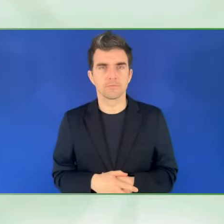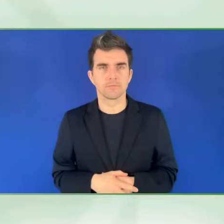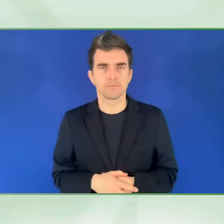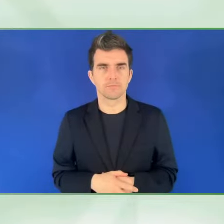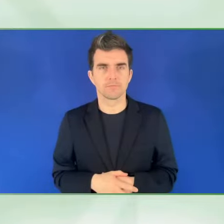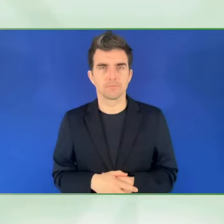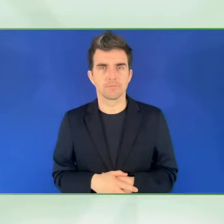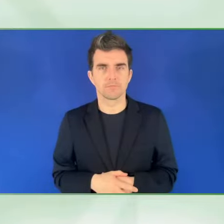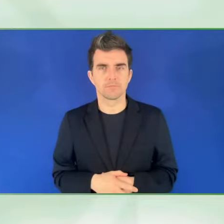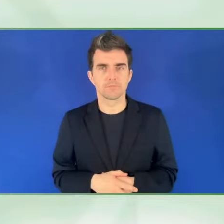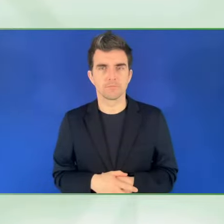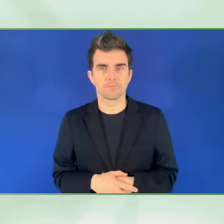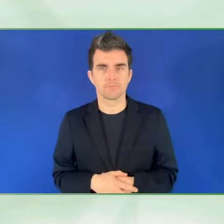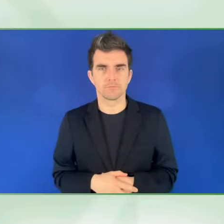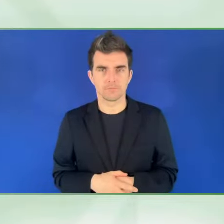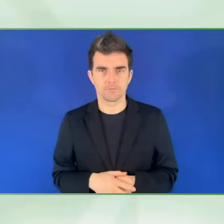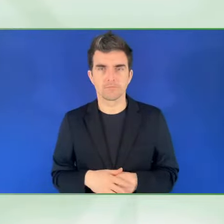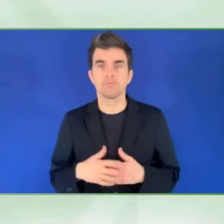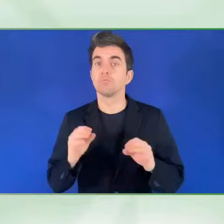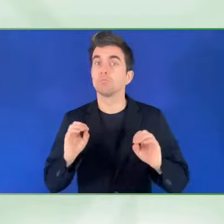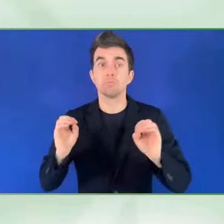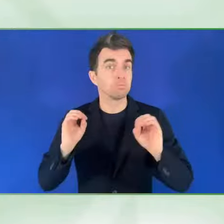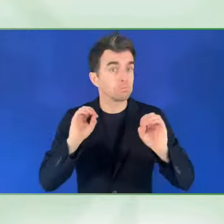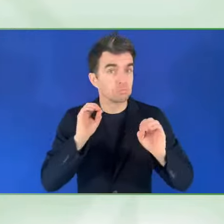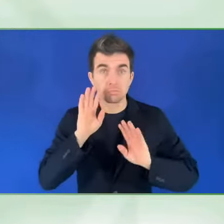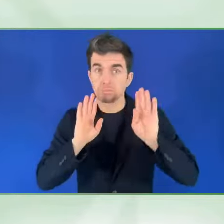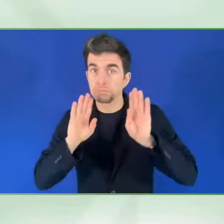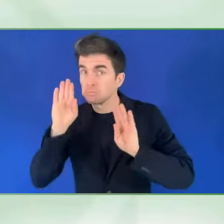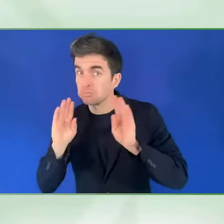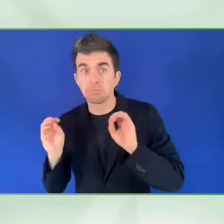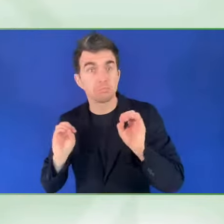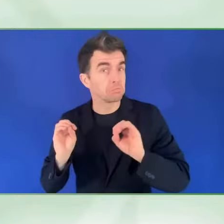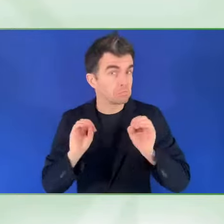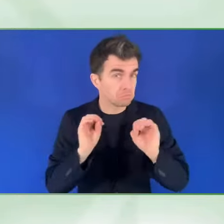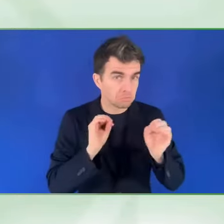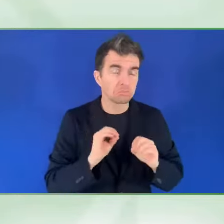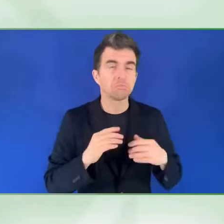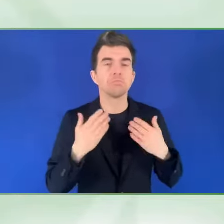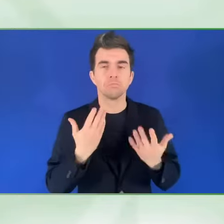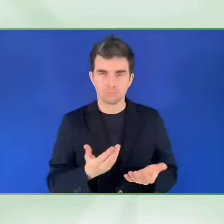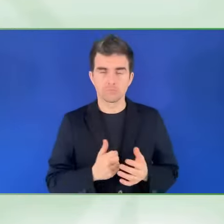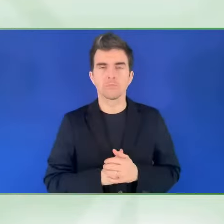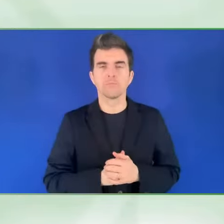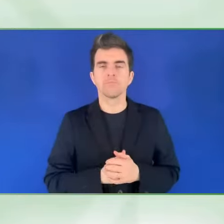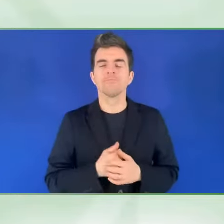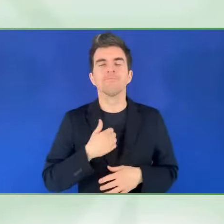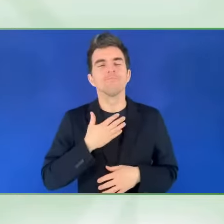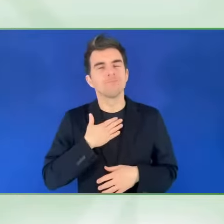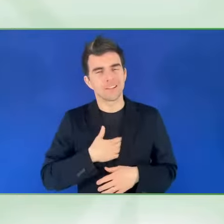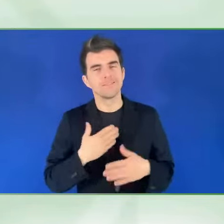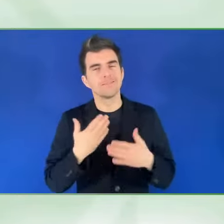when these activities are happening. So, because the information is spread. So in 2019, School of people created this app, that connects events and cultural projects with at least one form of accessibility, or affordability. For persons with disabilities. This first fully accessible app in Brazil was launched with a TV campaign, with a partnership